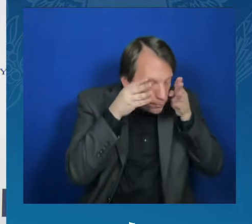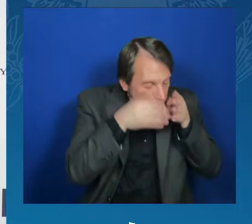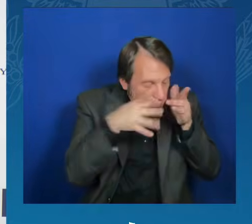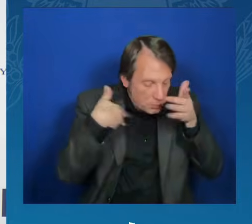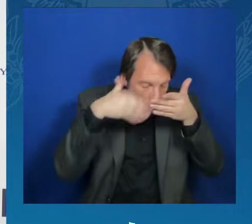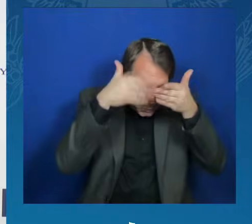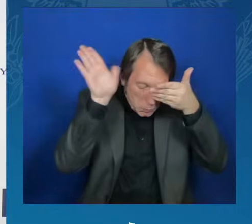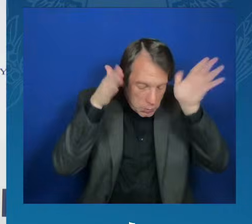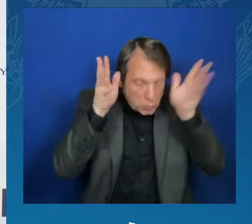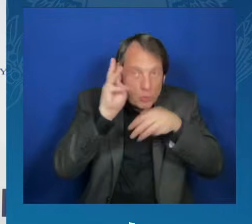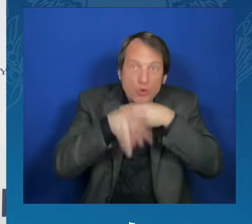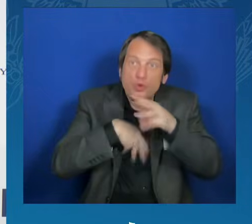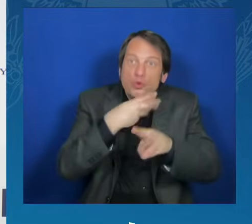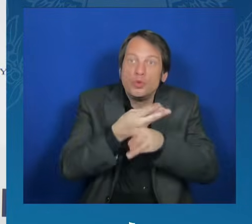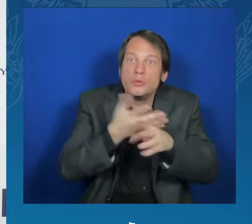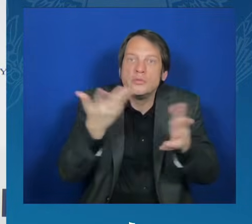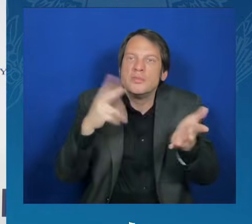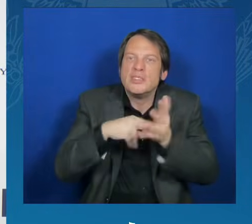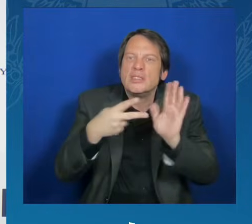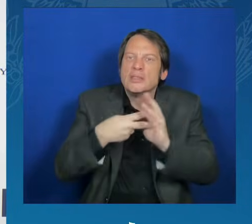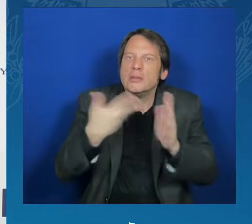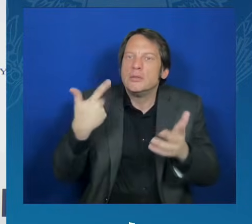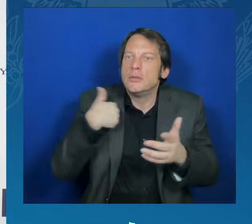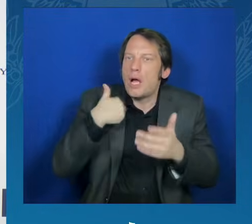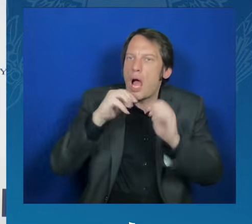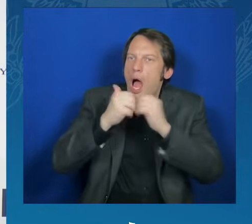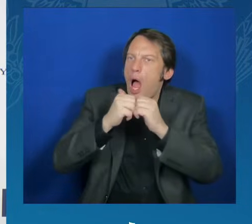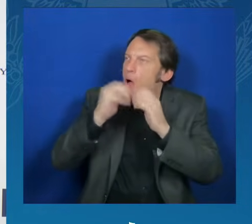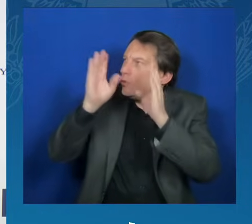Isolation is not insulation.